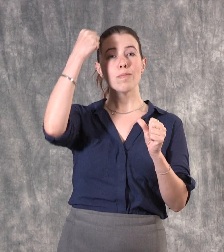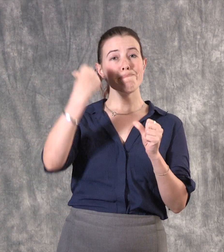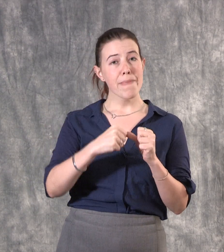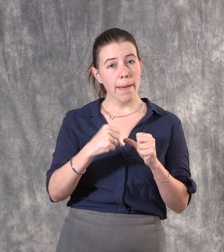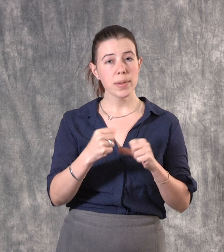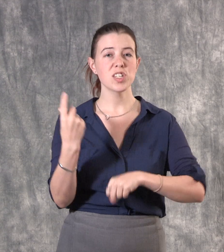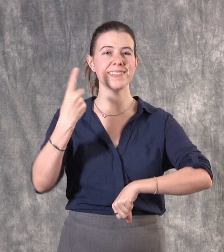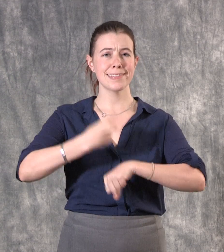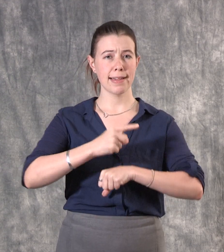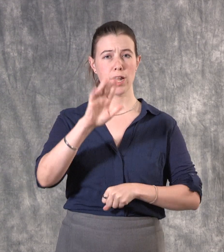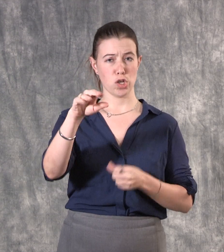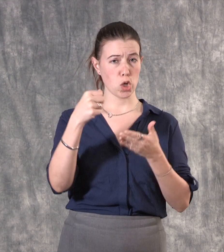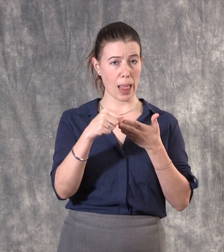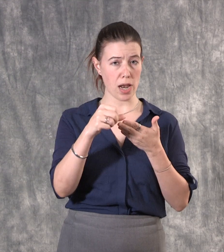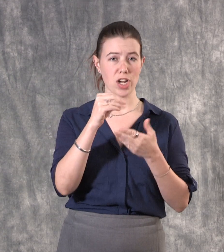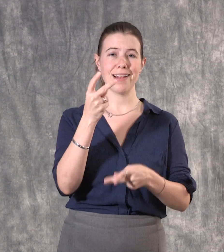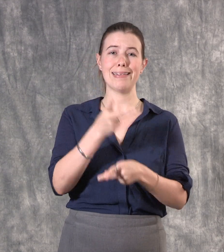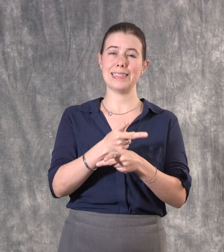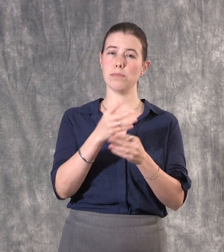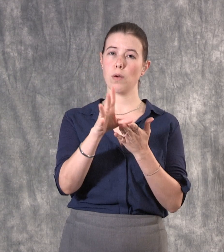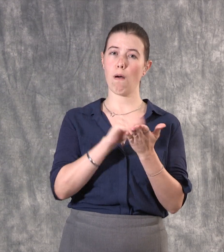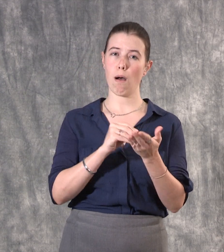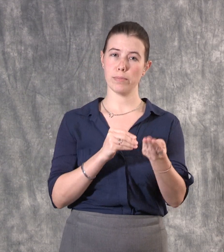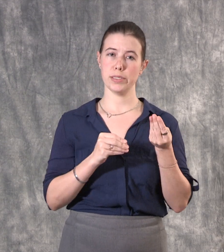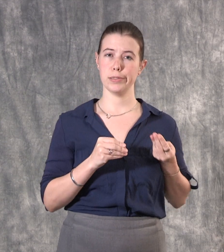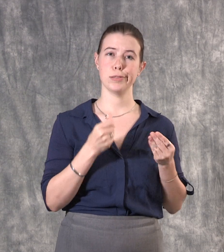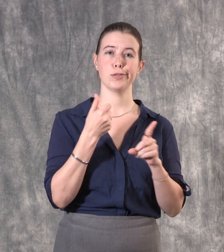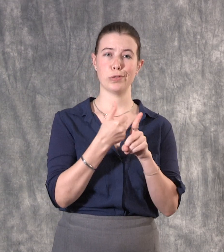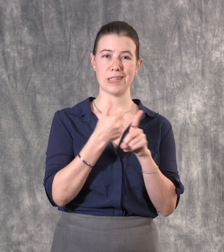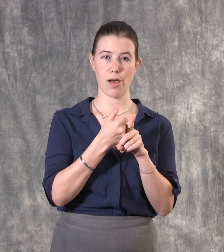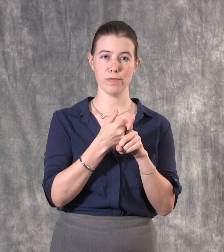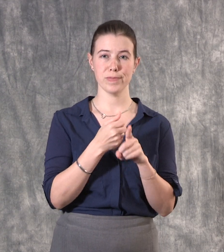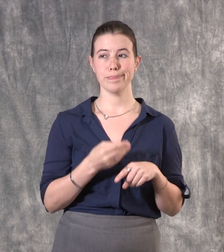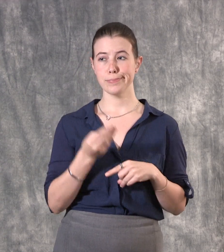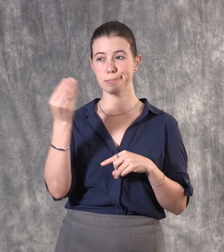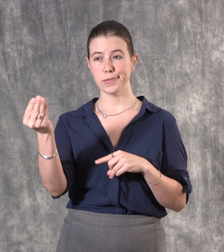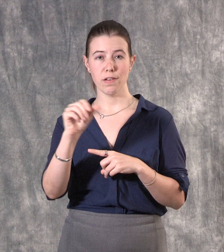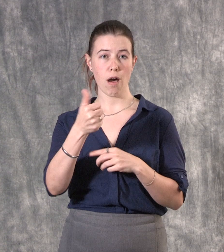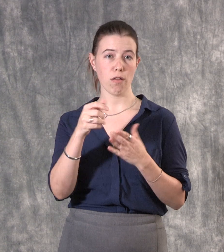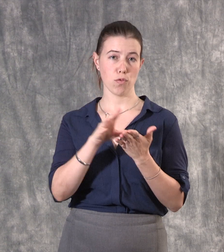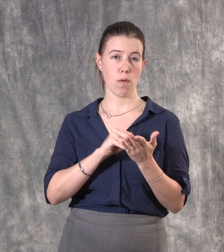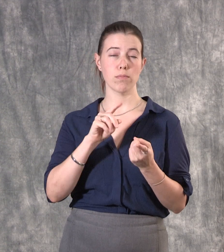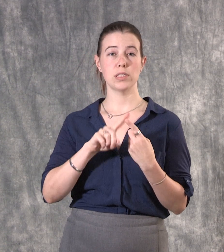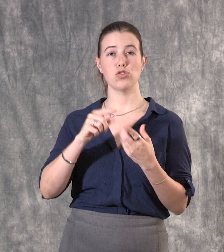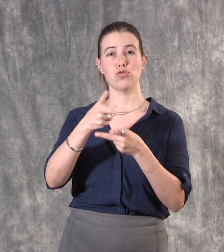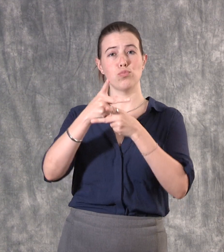Remember to date your letter and keep a copy for yourself give the other copy to